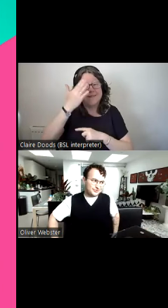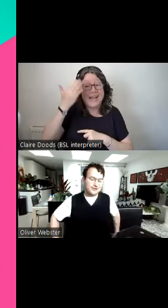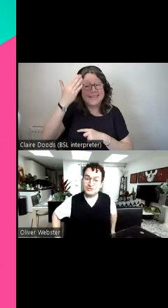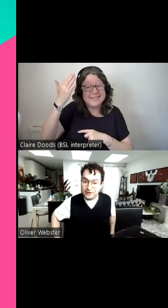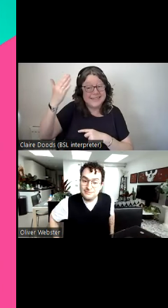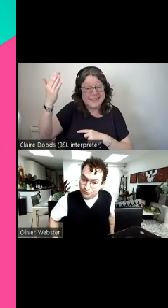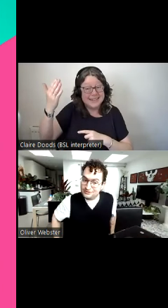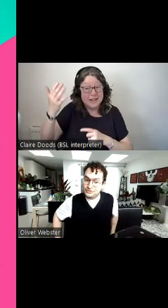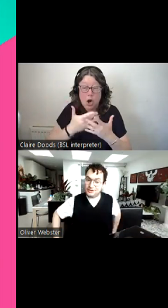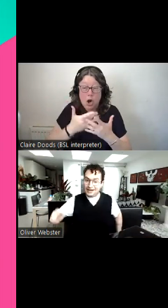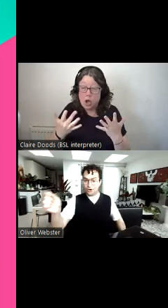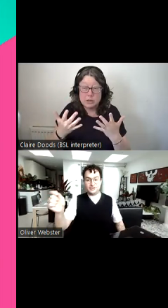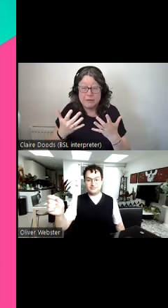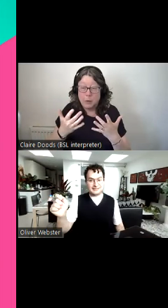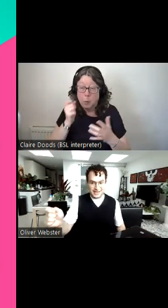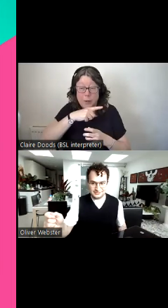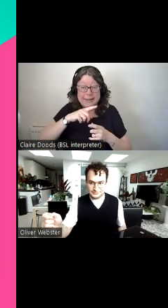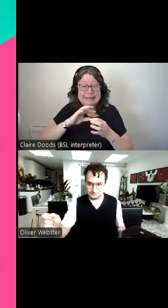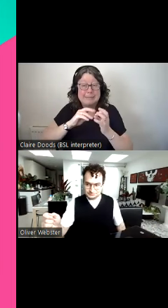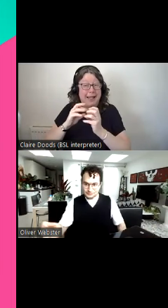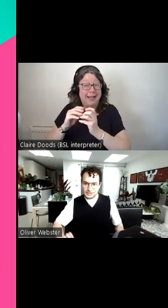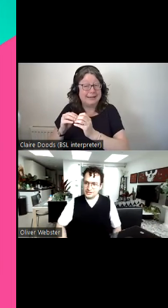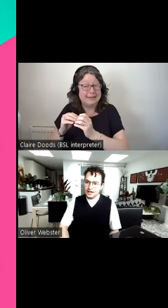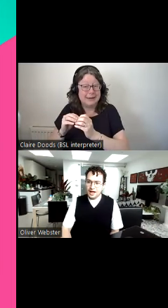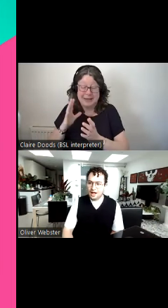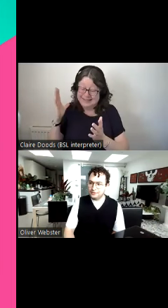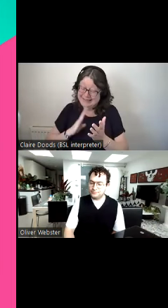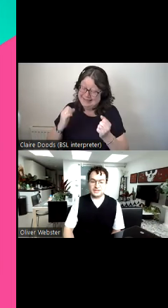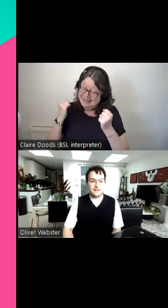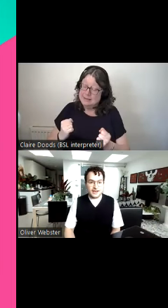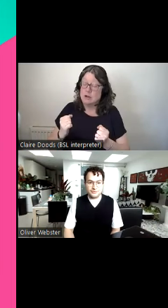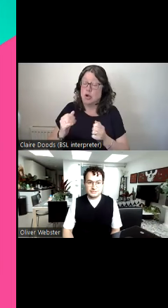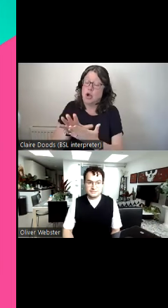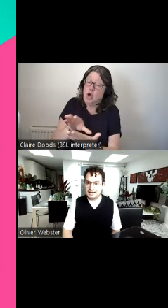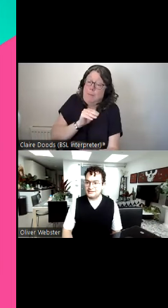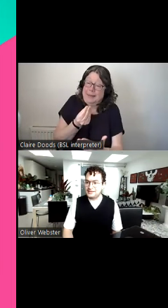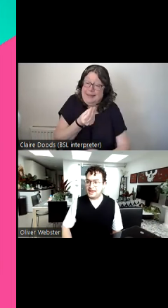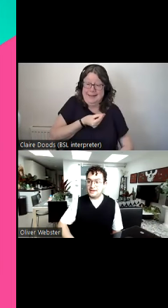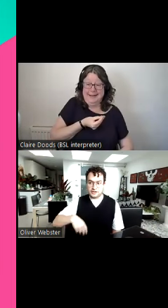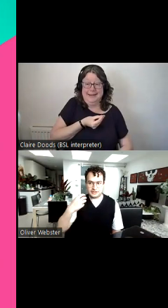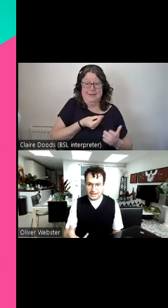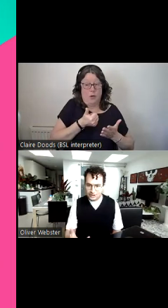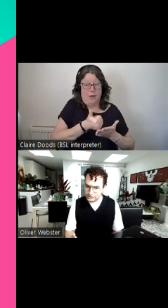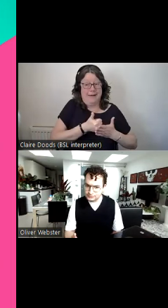It was quite important that we had a copy of that text. If anyone said anything in another language,